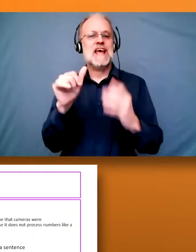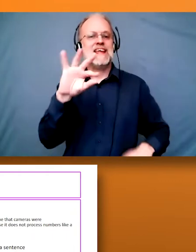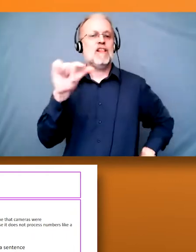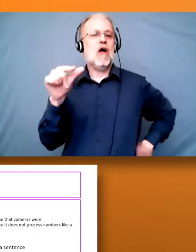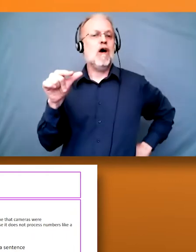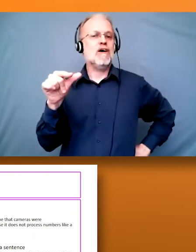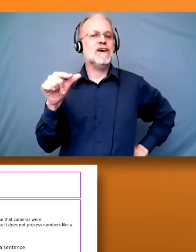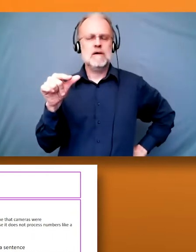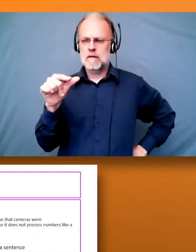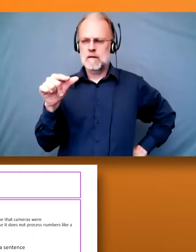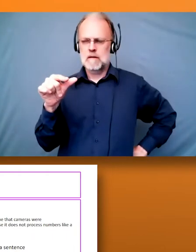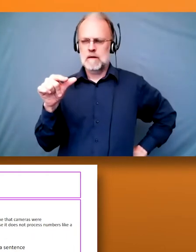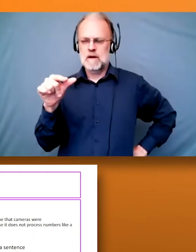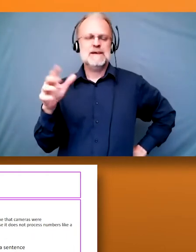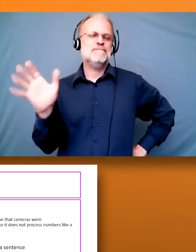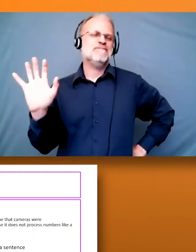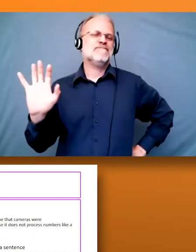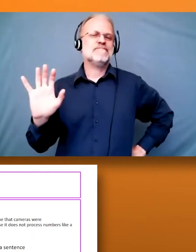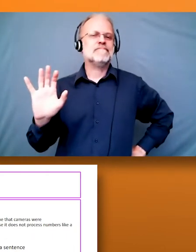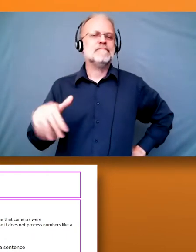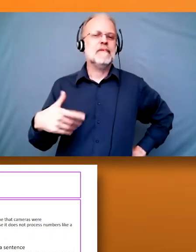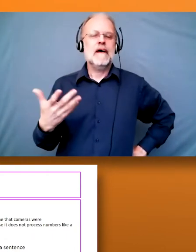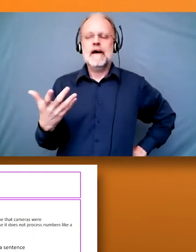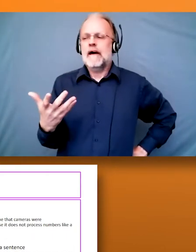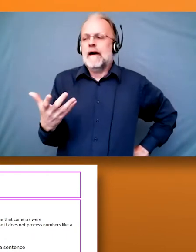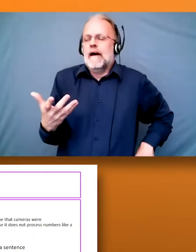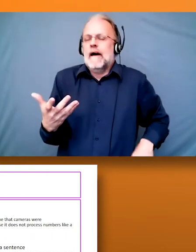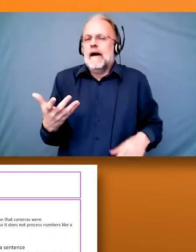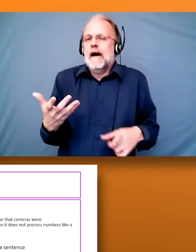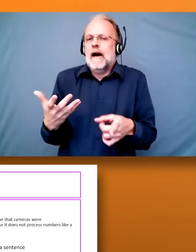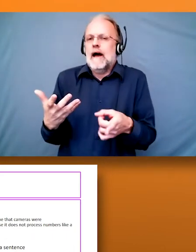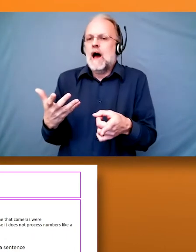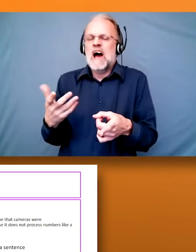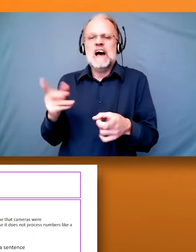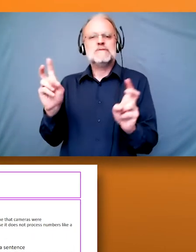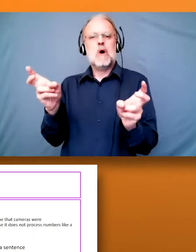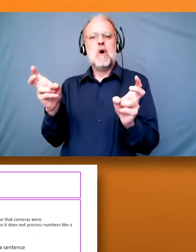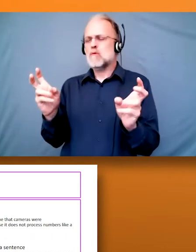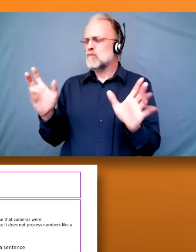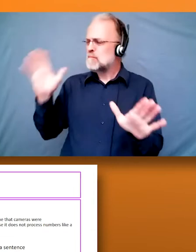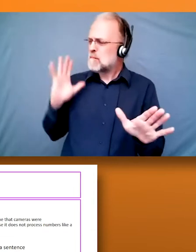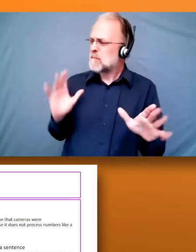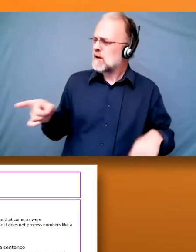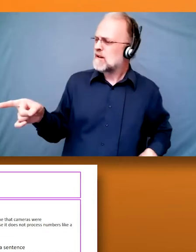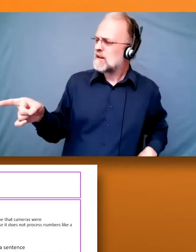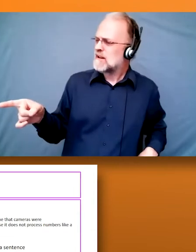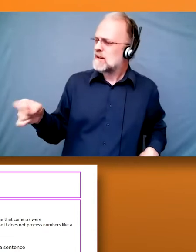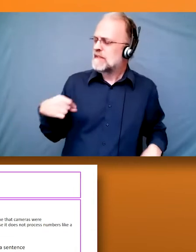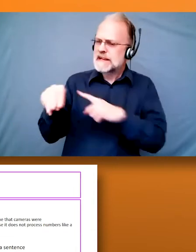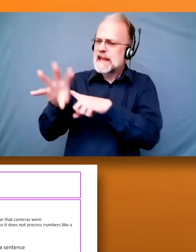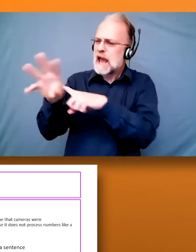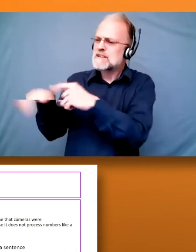You know, you're showing, you know, something and say, "Oh, well, this is--this uses-- this is analog technology." And you can say, "Oh, remember when you told me